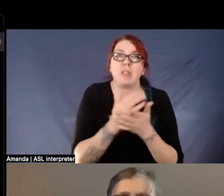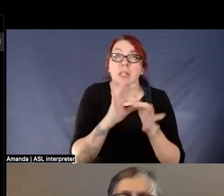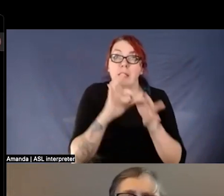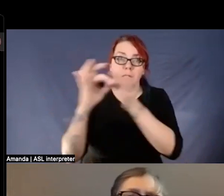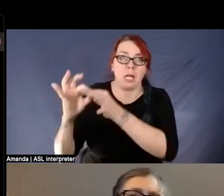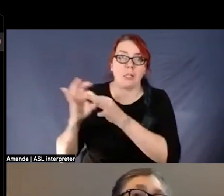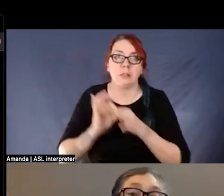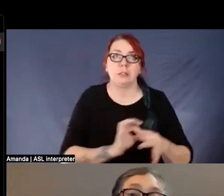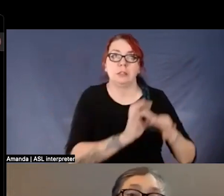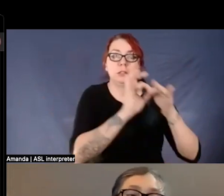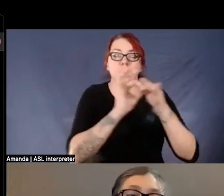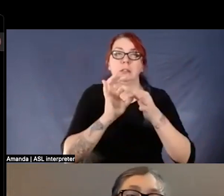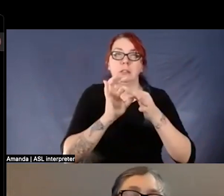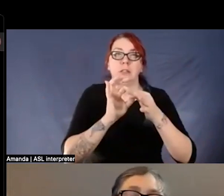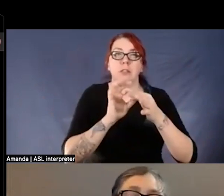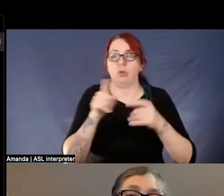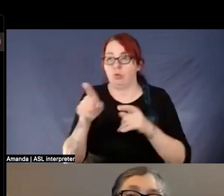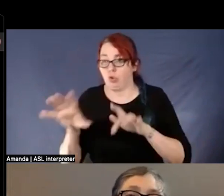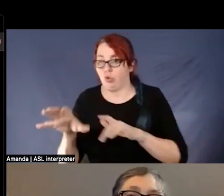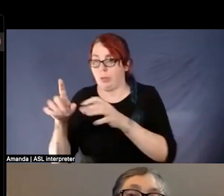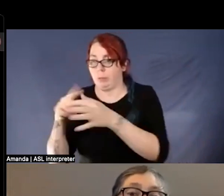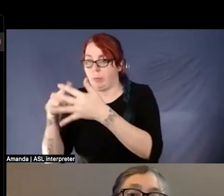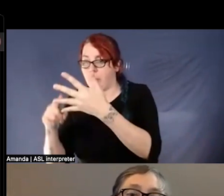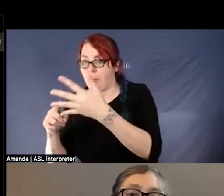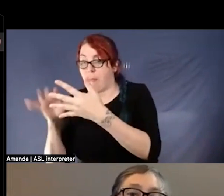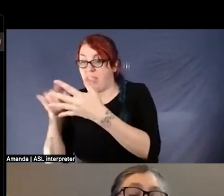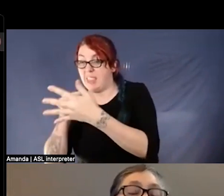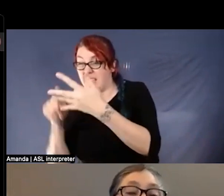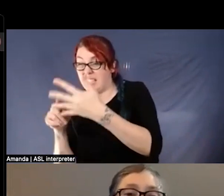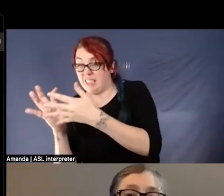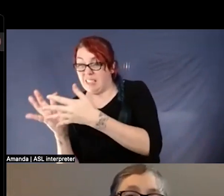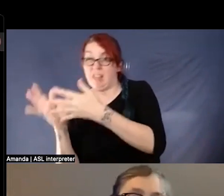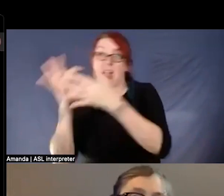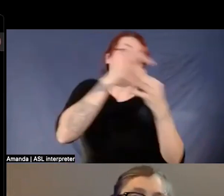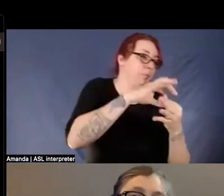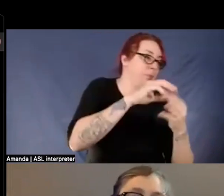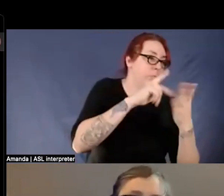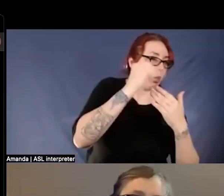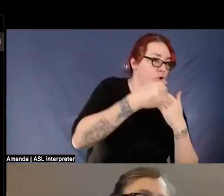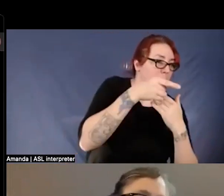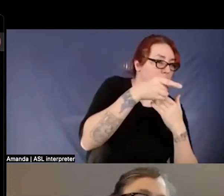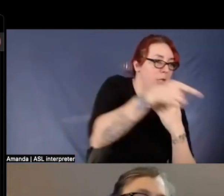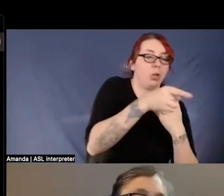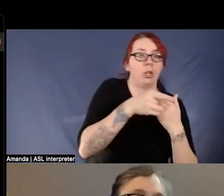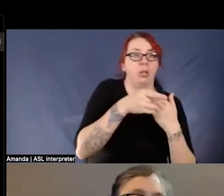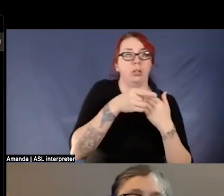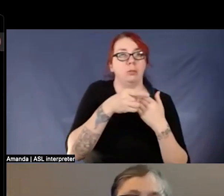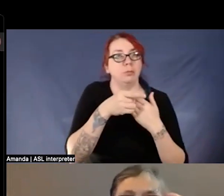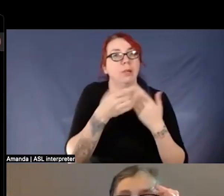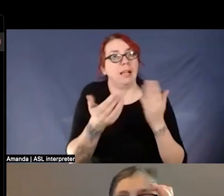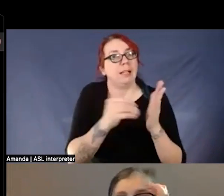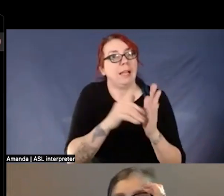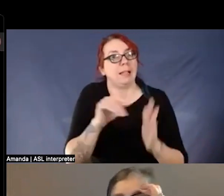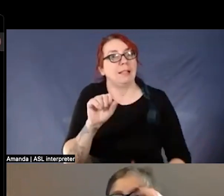actually very pleasant design. The Asana interface is a lot of fun to work with.